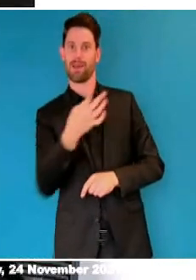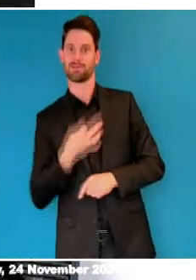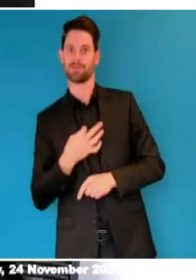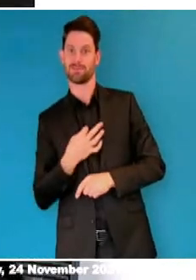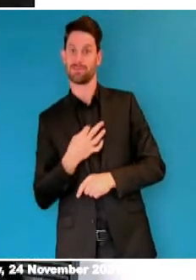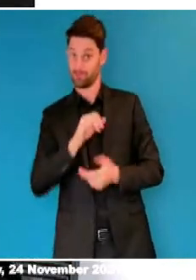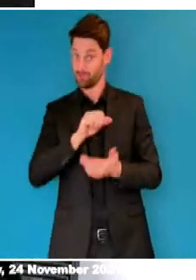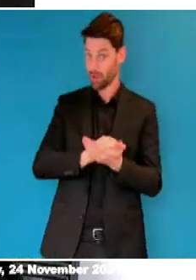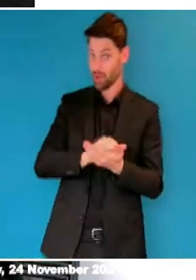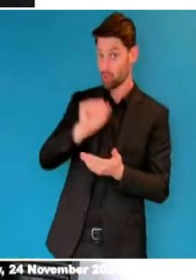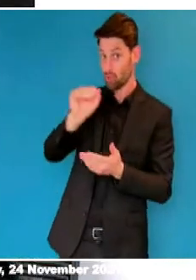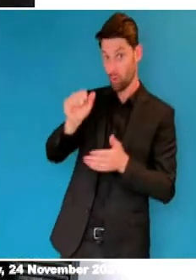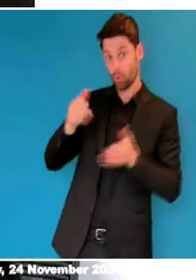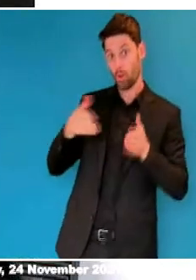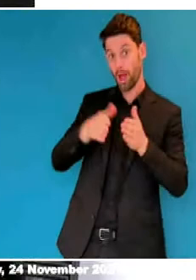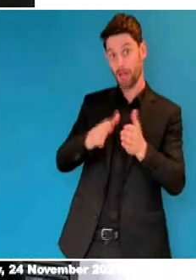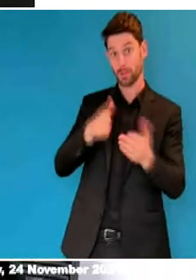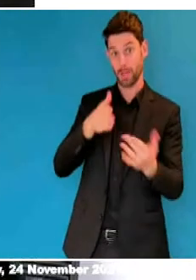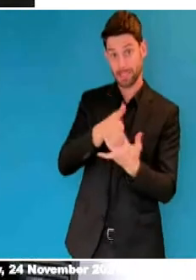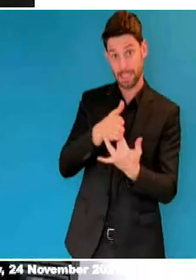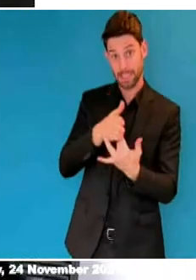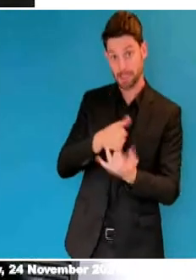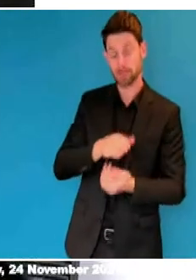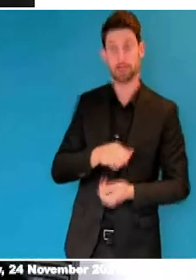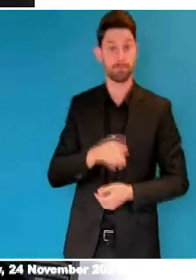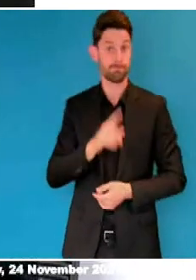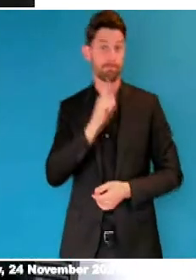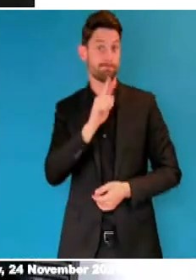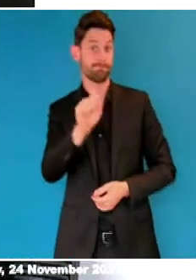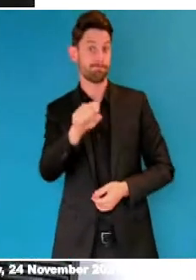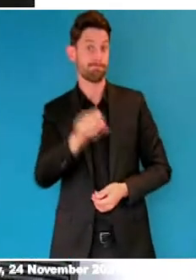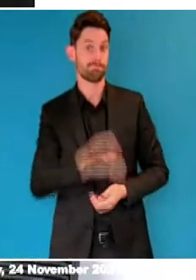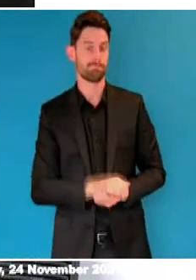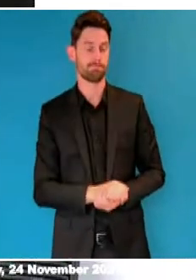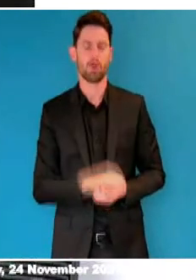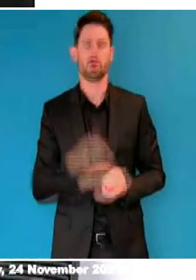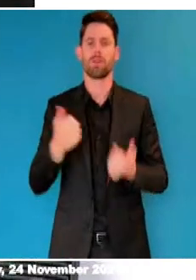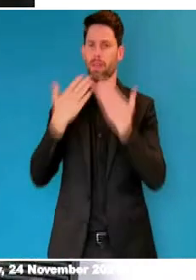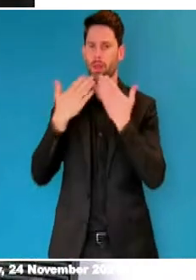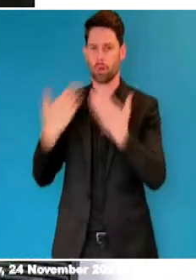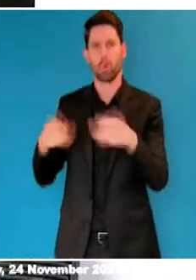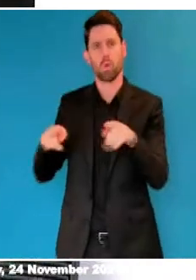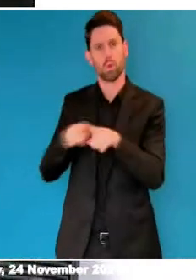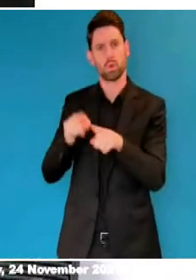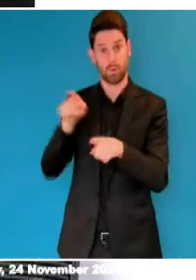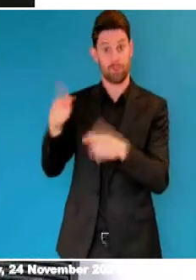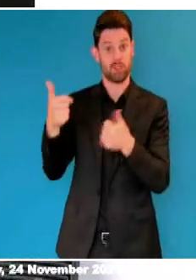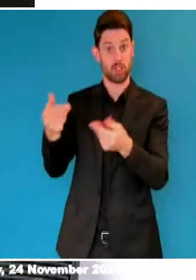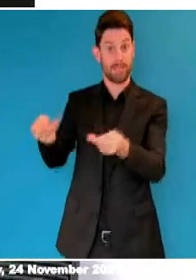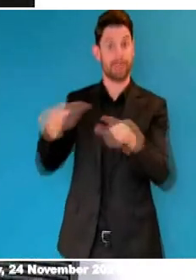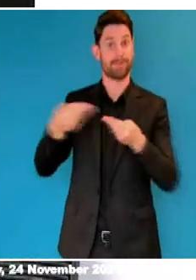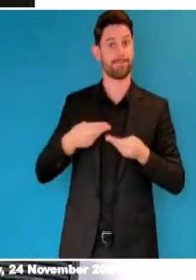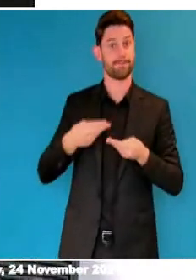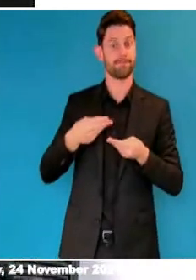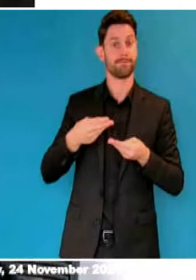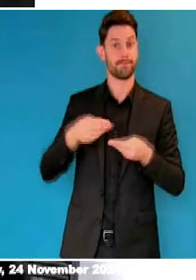You've provided the Commission with a copy of RMIT's Adjustment